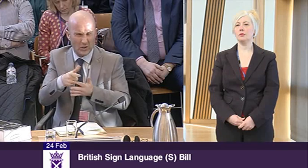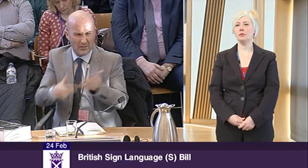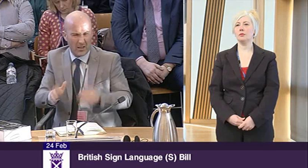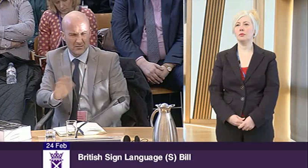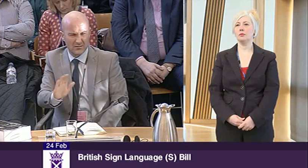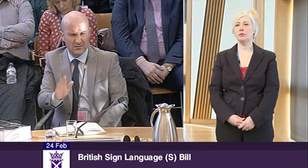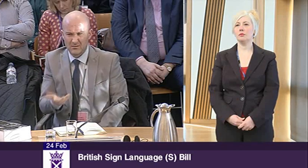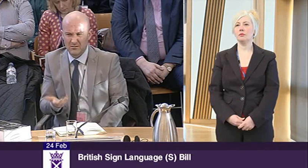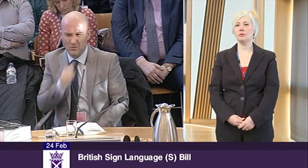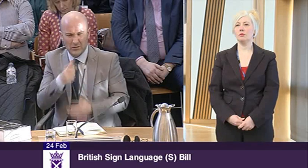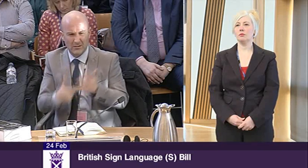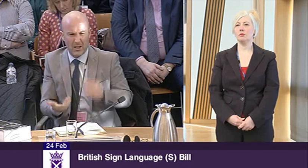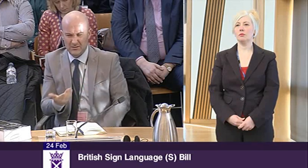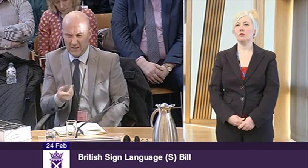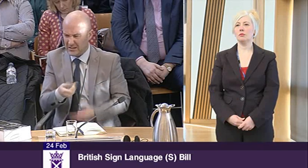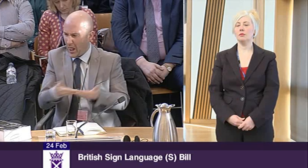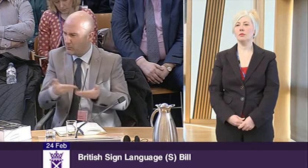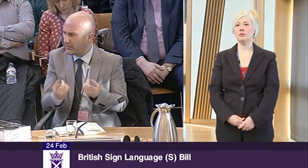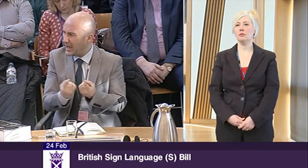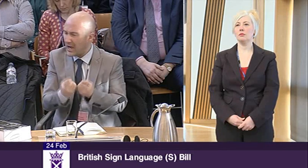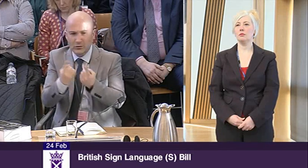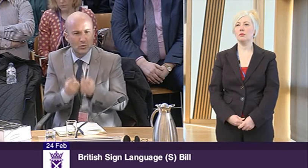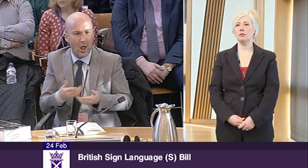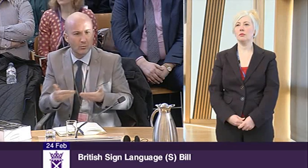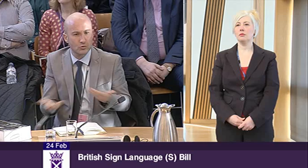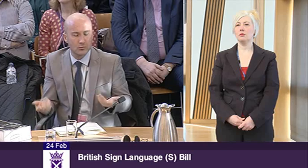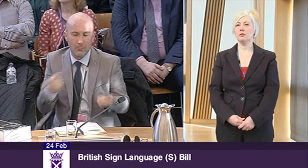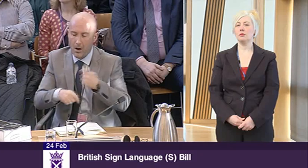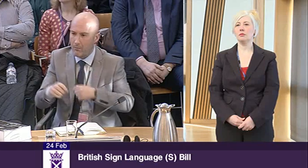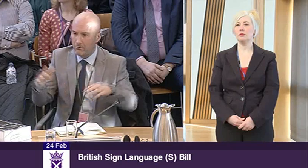proper language and might consider that it is just people waving their hands around.